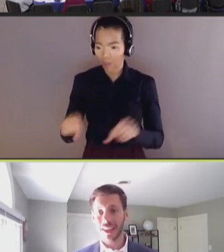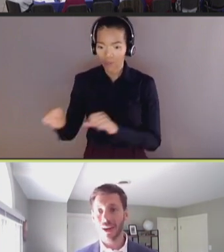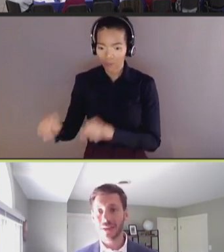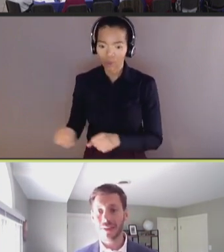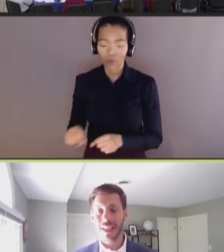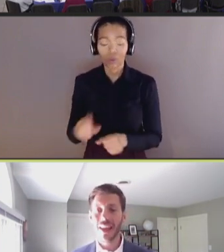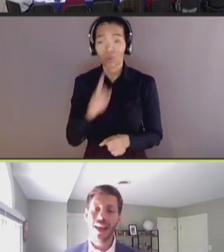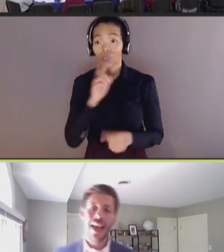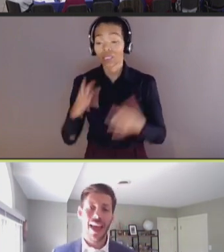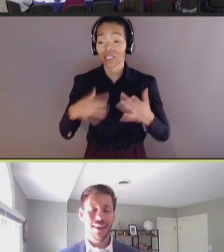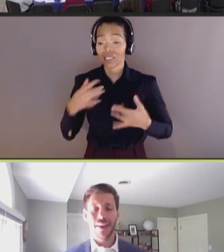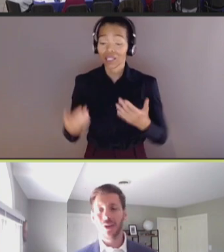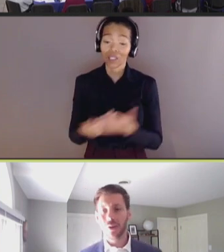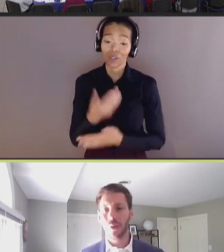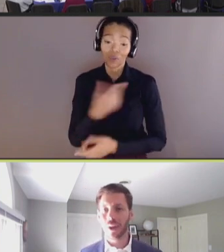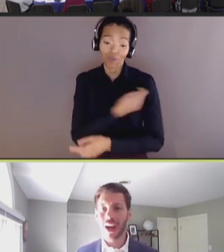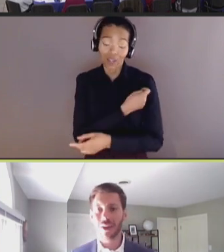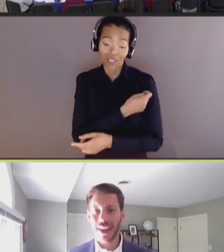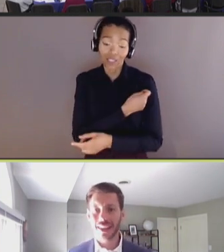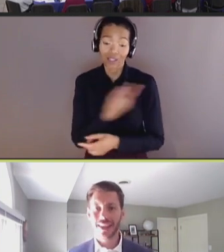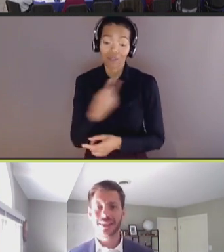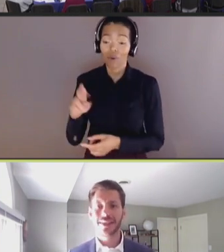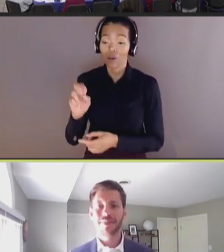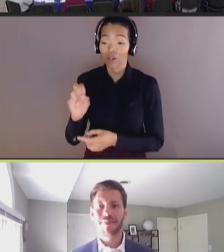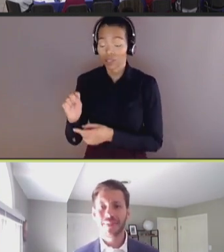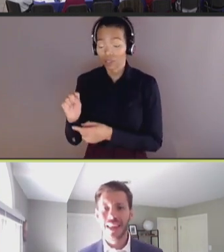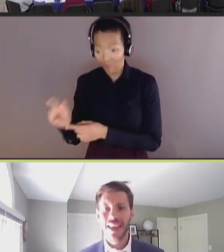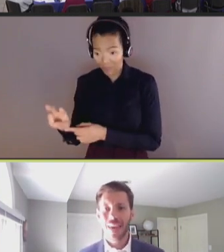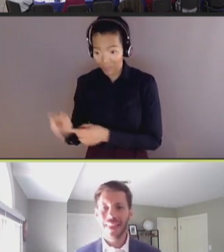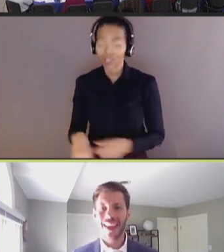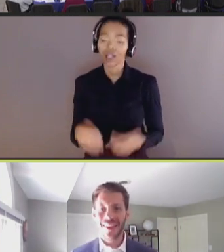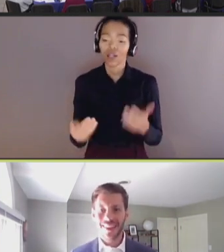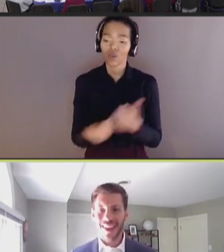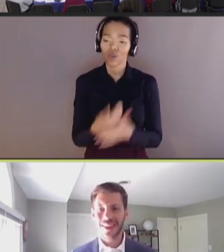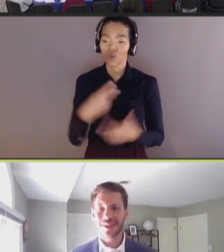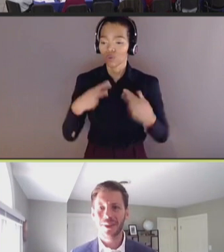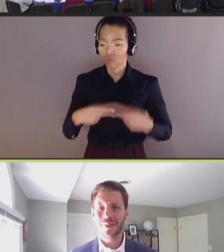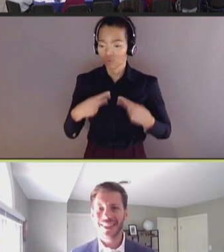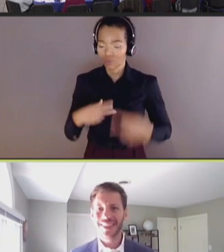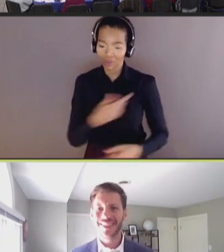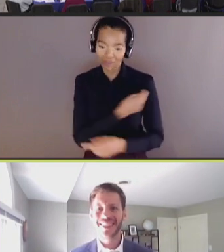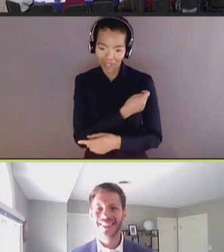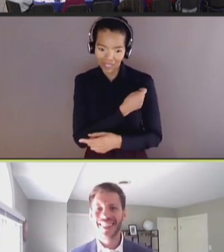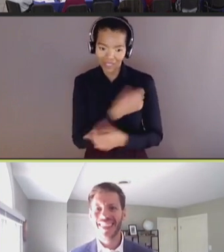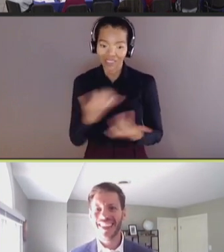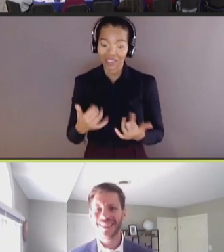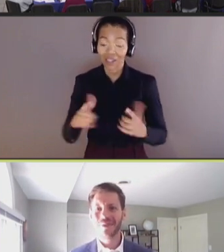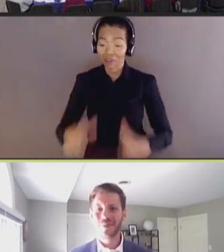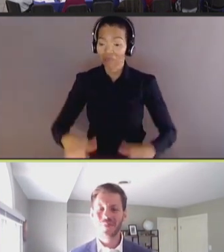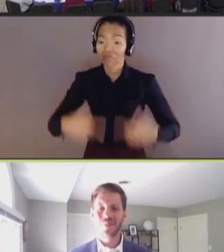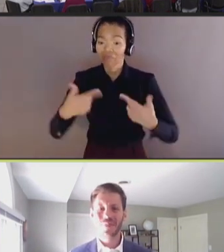RSV and the new pneumococcal vaccines. And with that, I turn it back to you. Thank you.